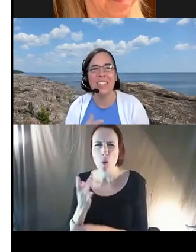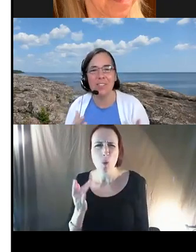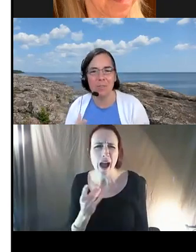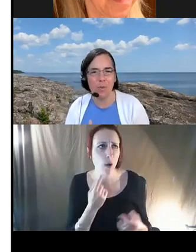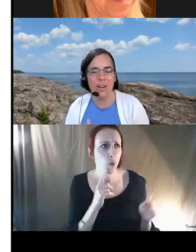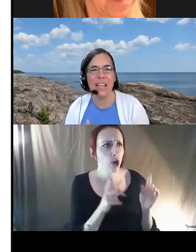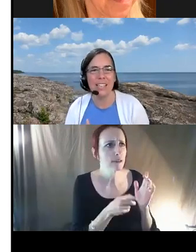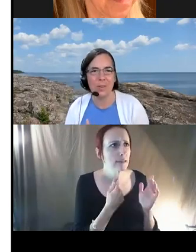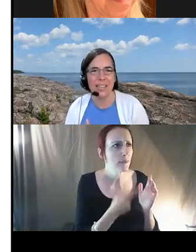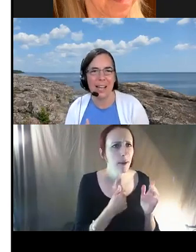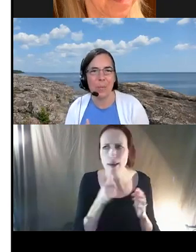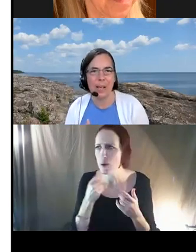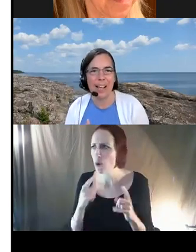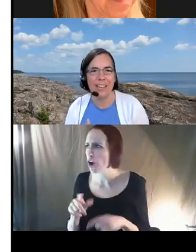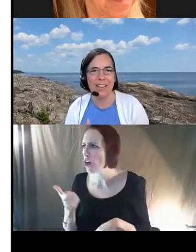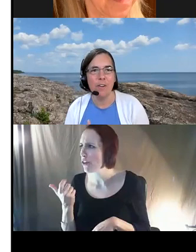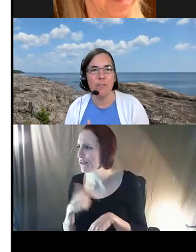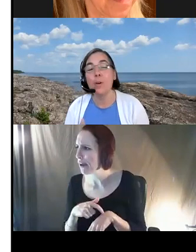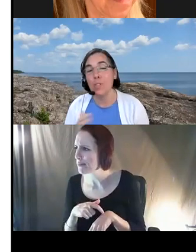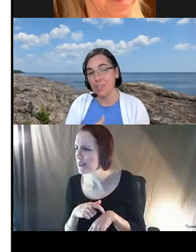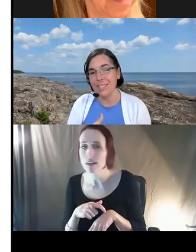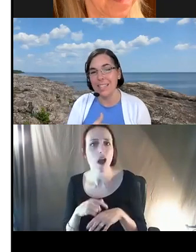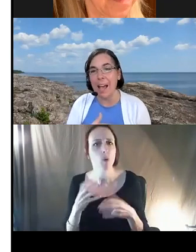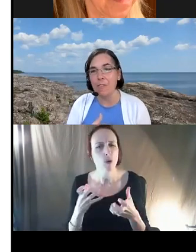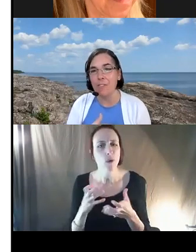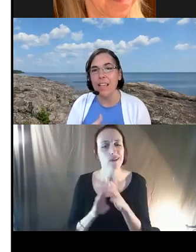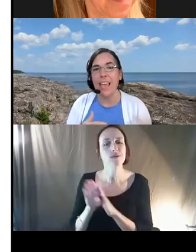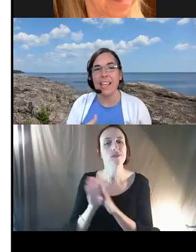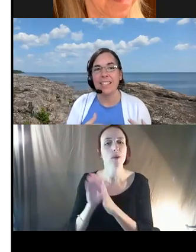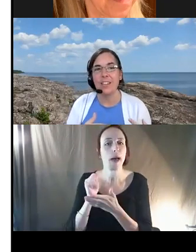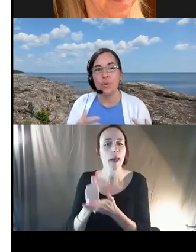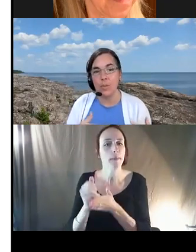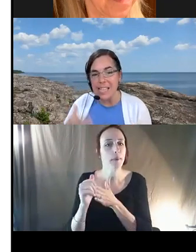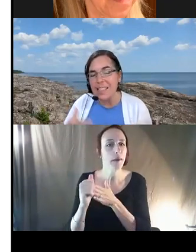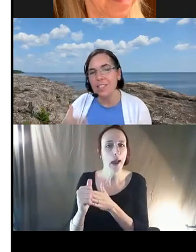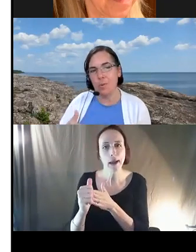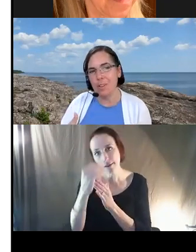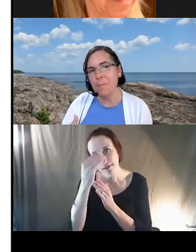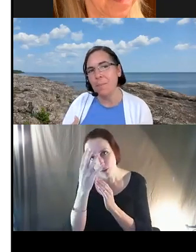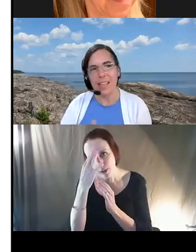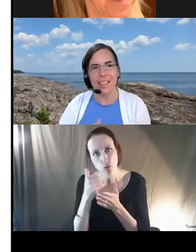We wanted to learn more and then create a help guide for both our staff and who need the tool and